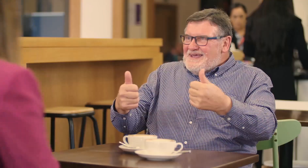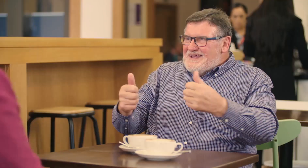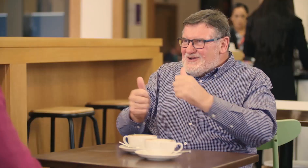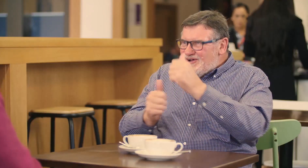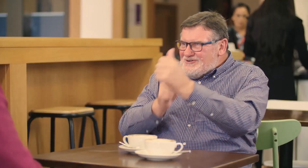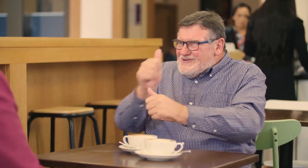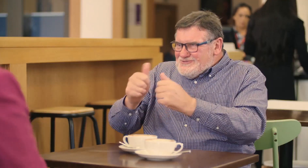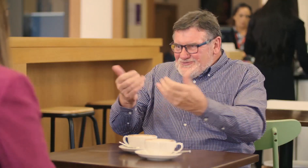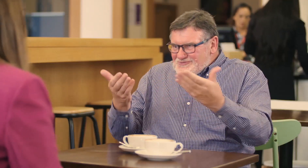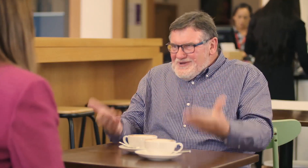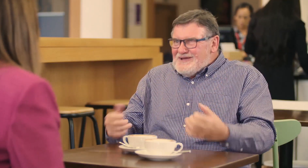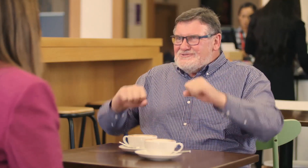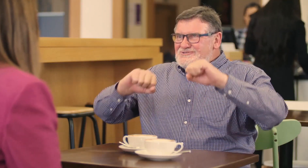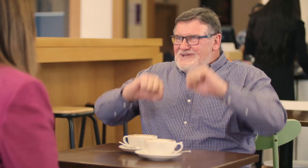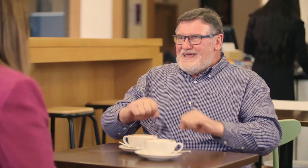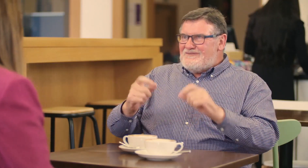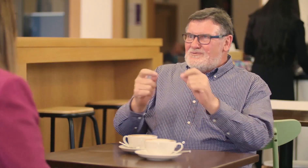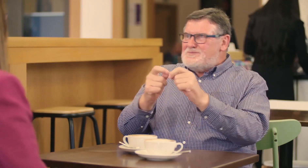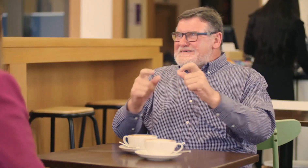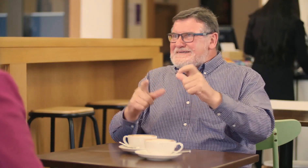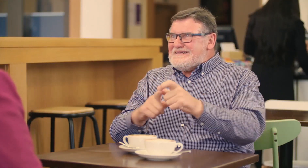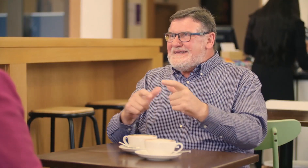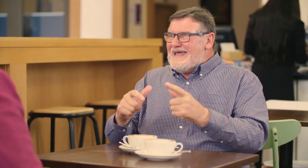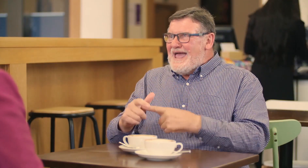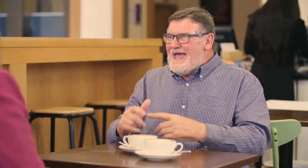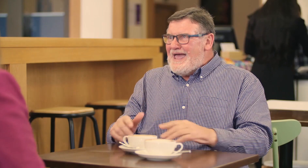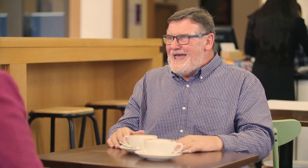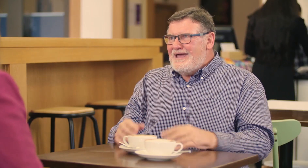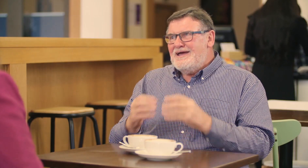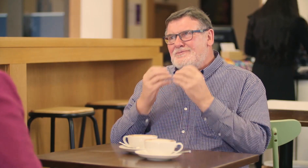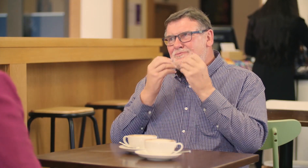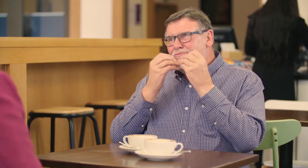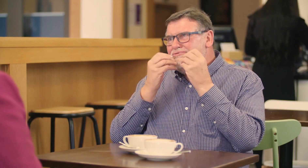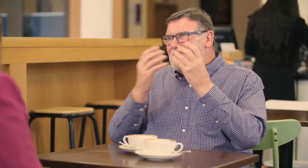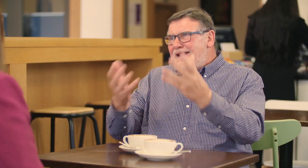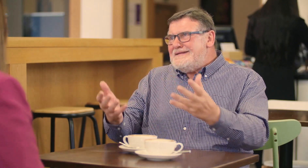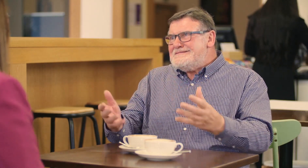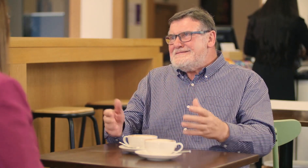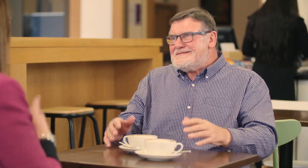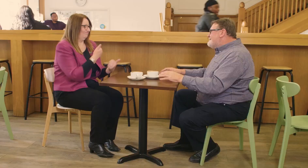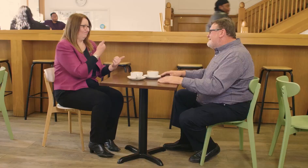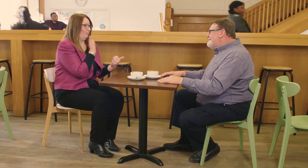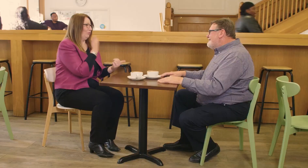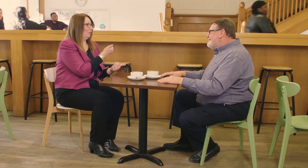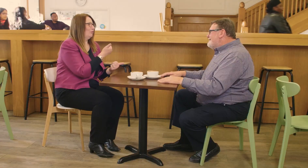Hello! Congratulations! You're now Chair of the BDA! Brilliant! - Thank you!